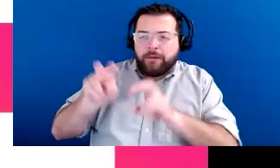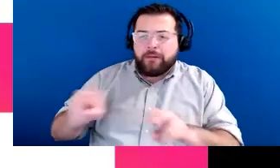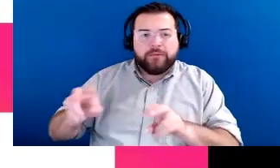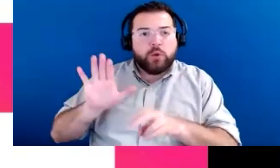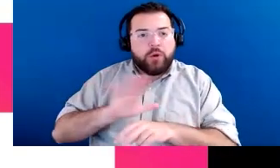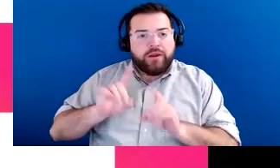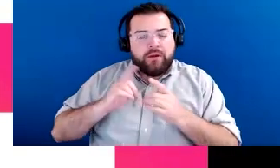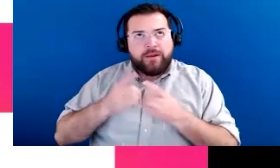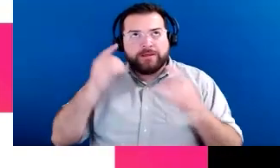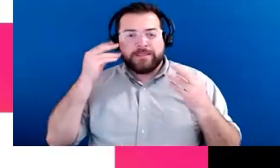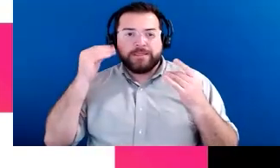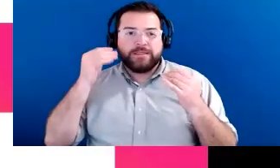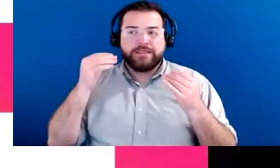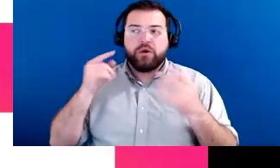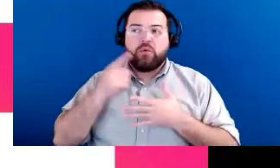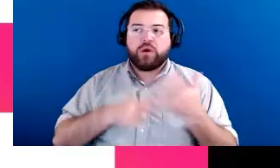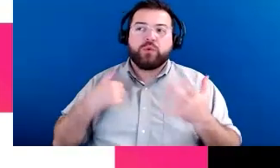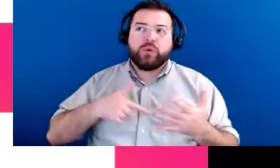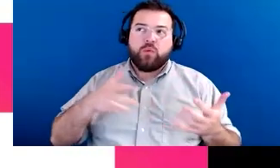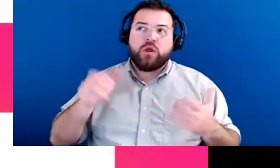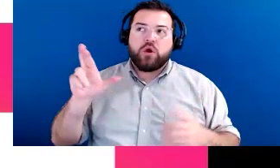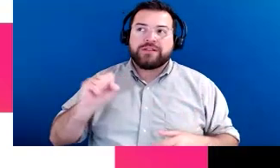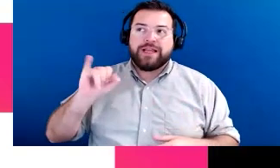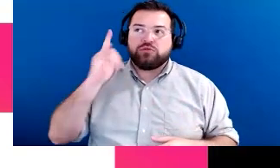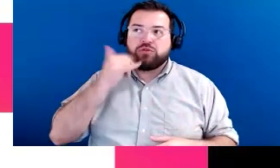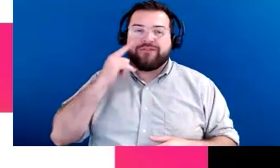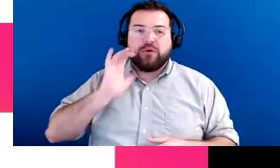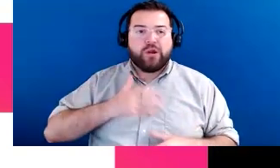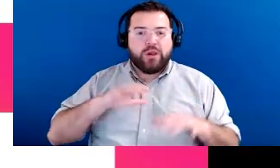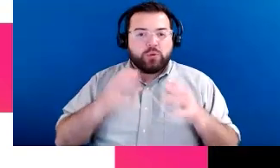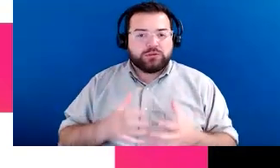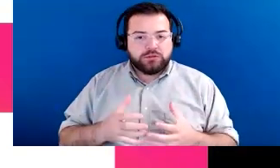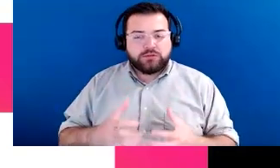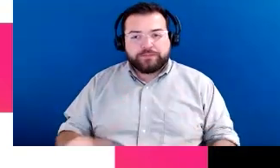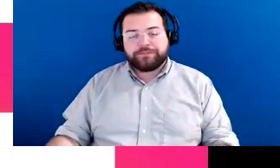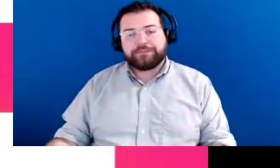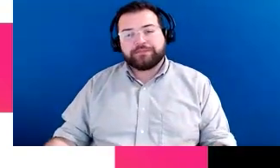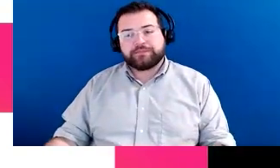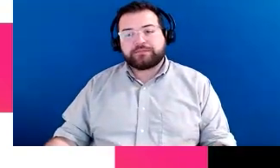what it is that we want RSIs to look like for our courses. And then. Thanks Sue.